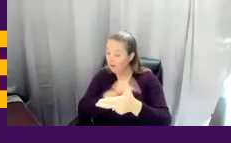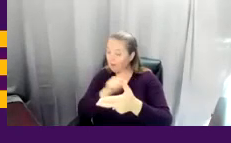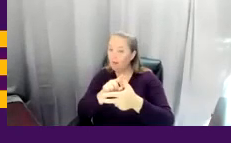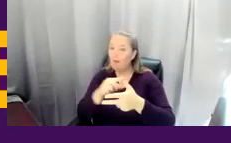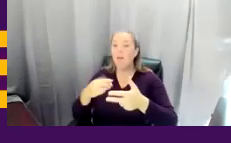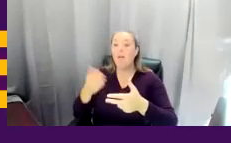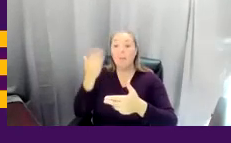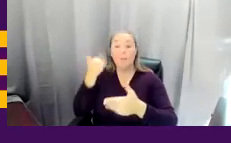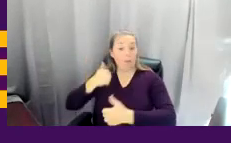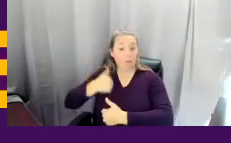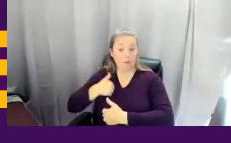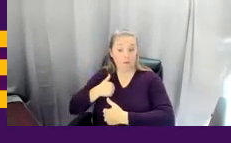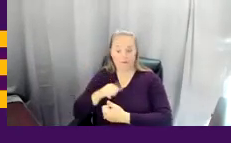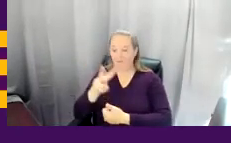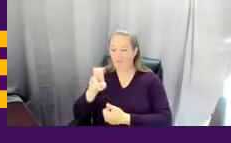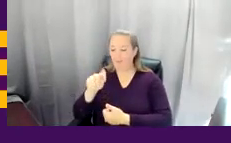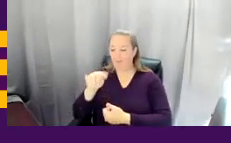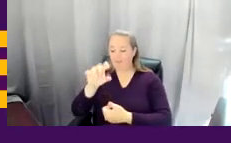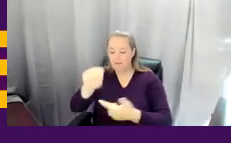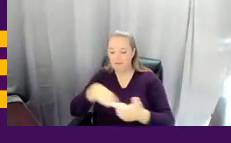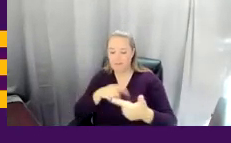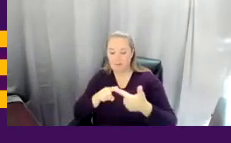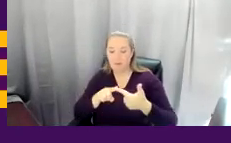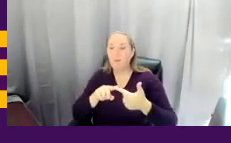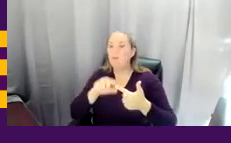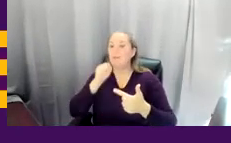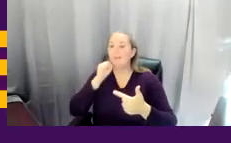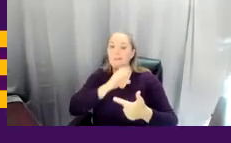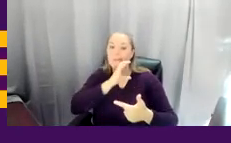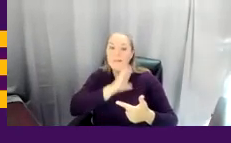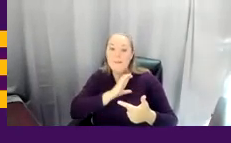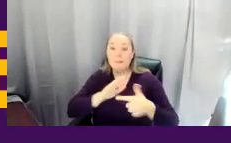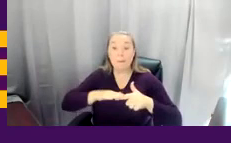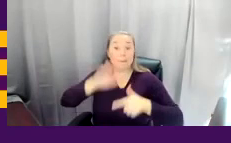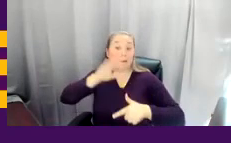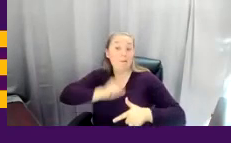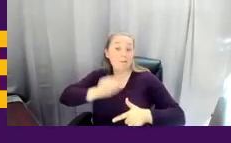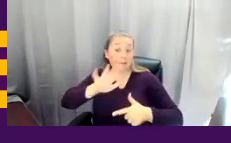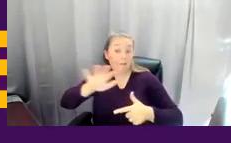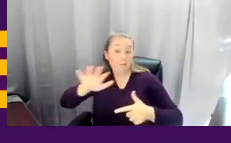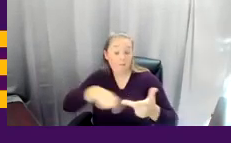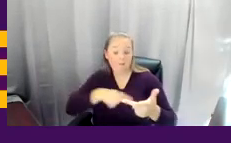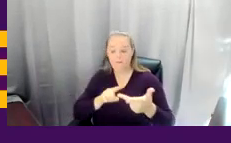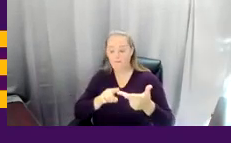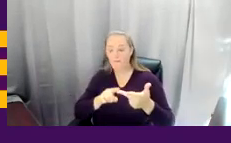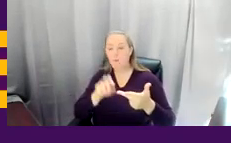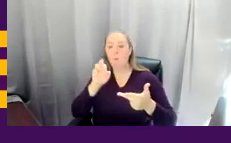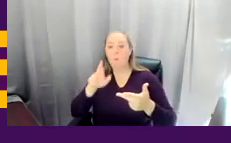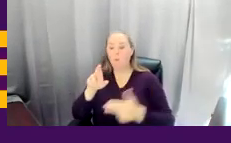THREE. POPULATION AREA SO AS A REMINDER THOSE POPULATION AREAS ARE VETERANS,